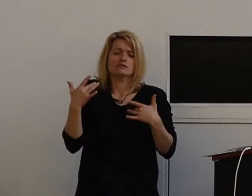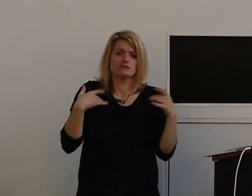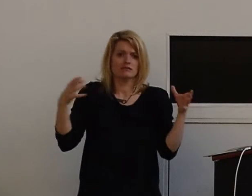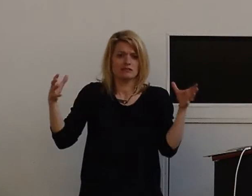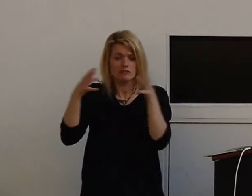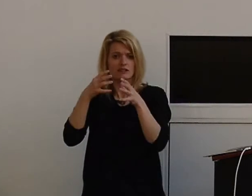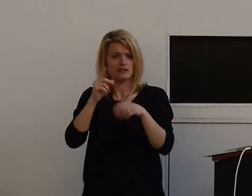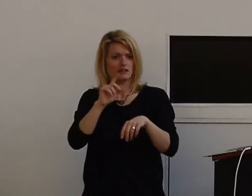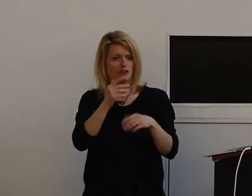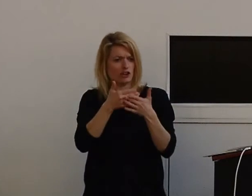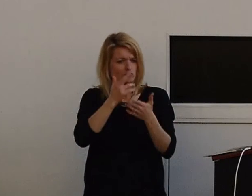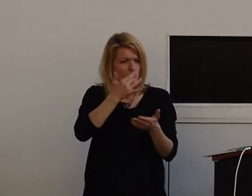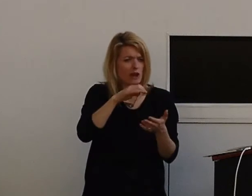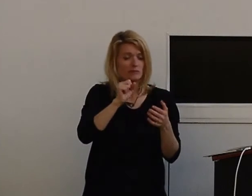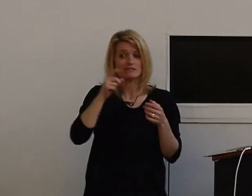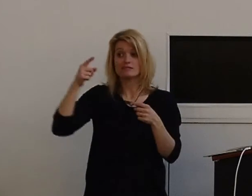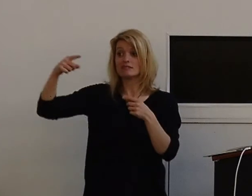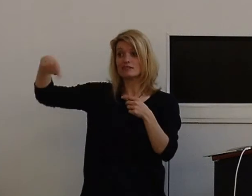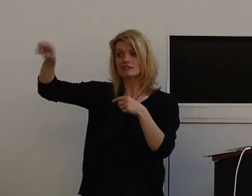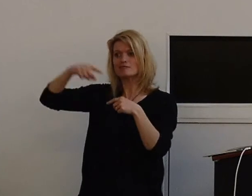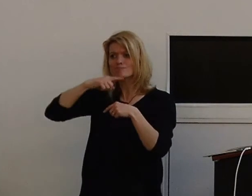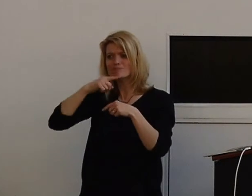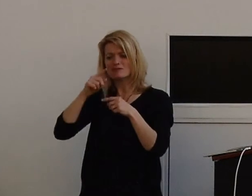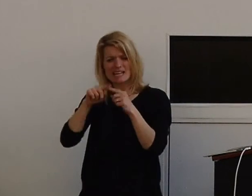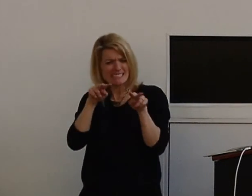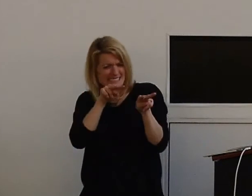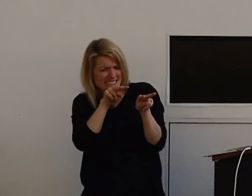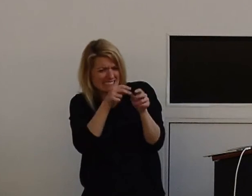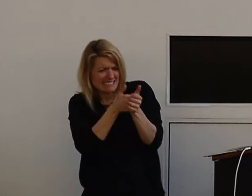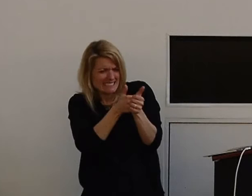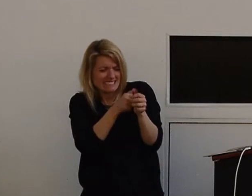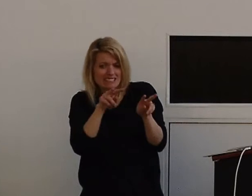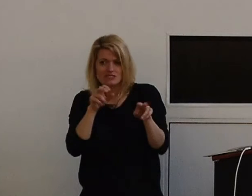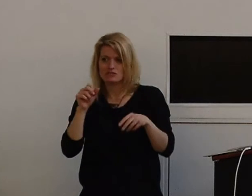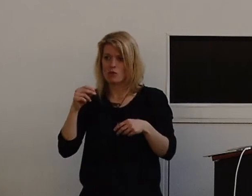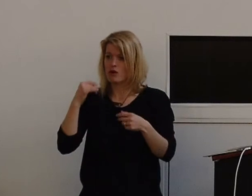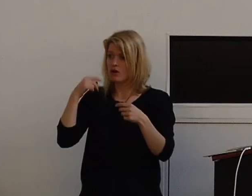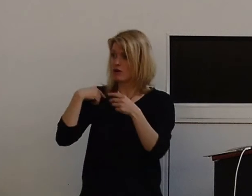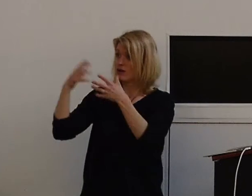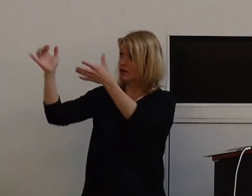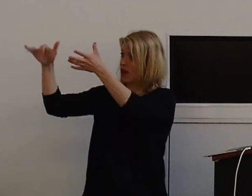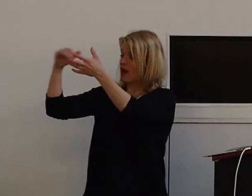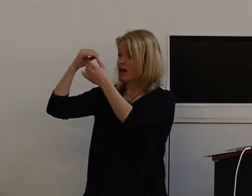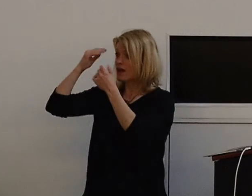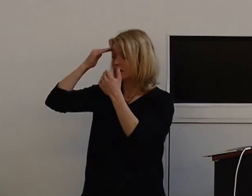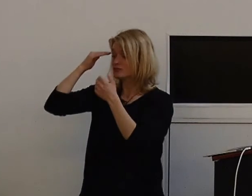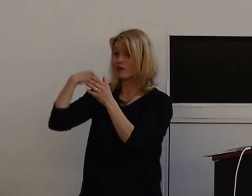and they were very skilled and excited to work with us, in creating this ASL nursery rhyme.